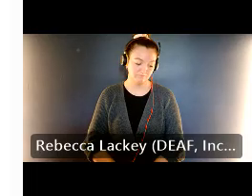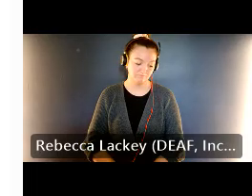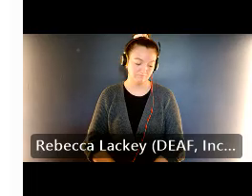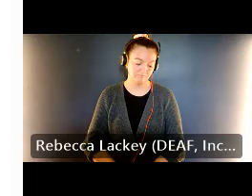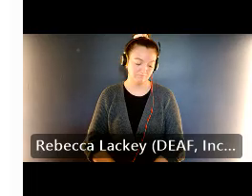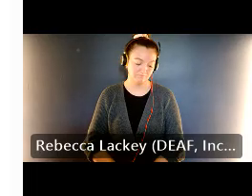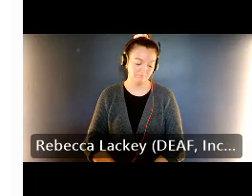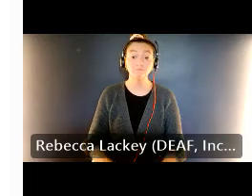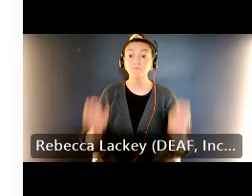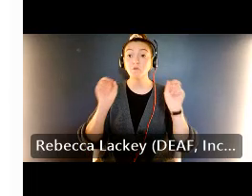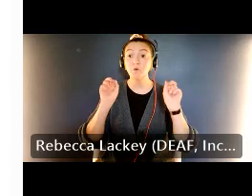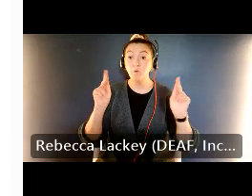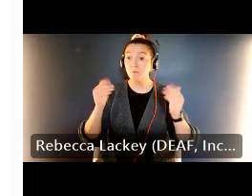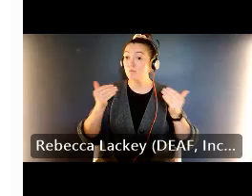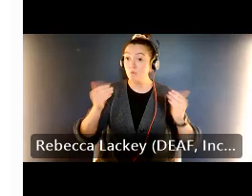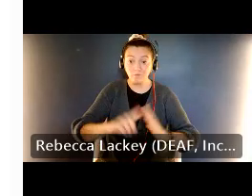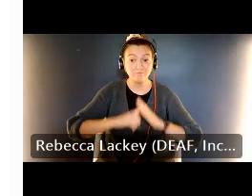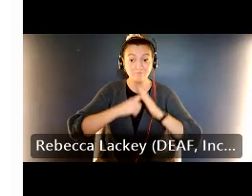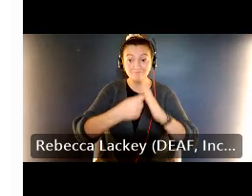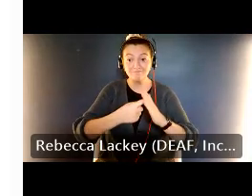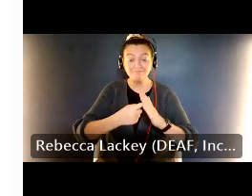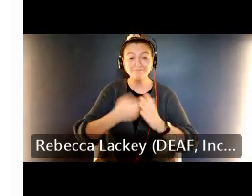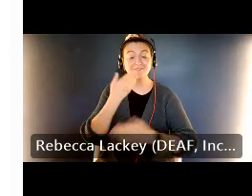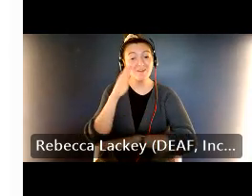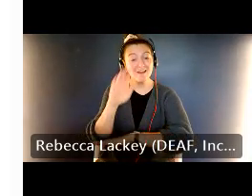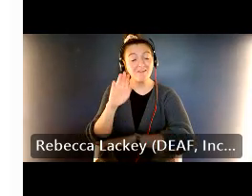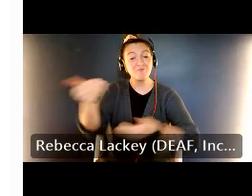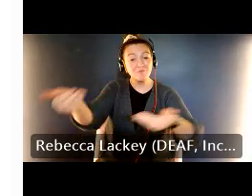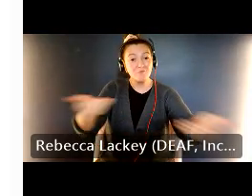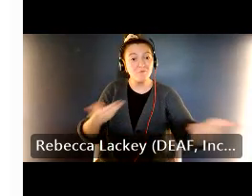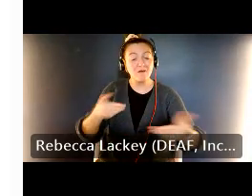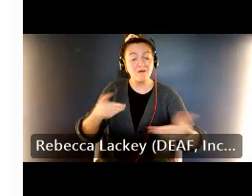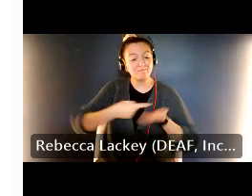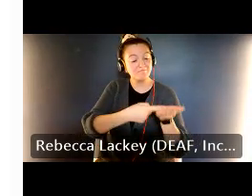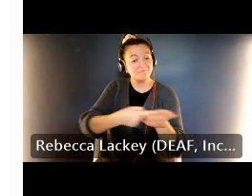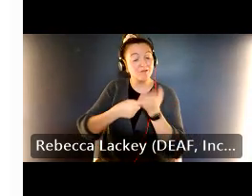OK, we're going to go ahead and get started. Good afternoon and welcome to our discussion regarding traffic calming